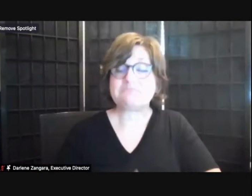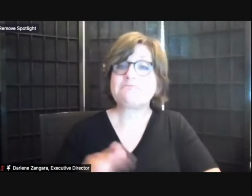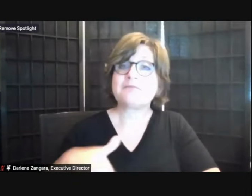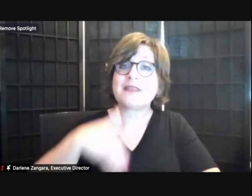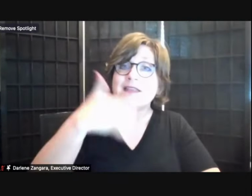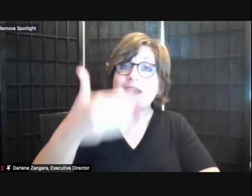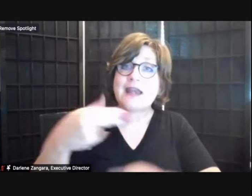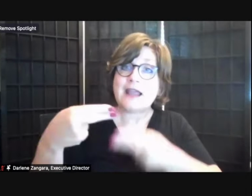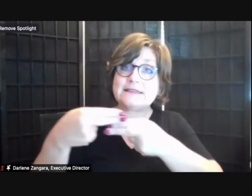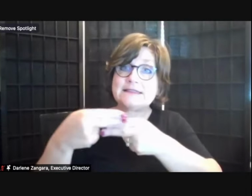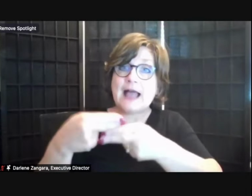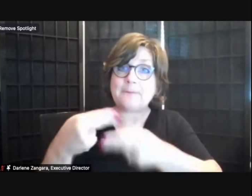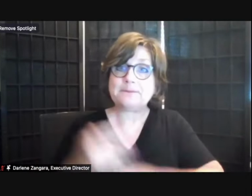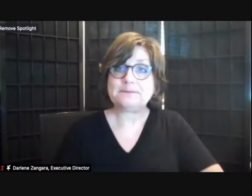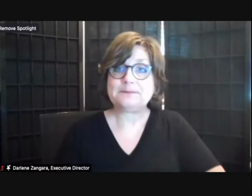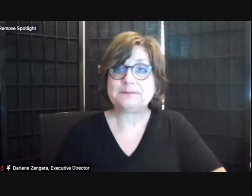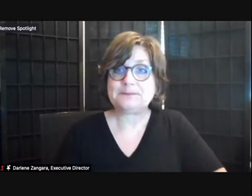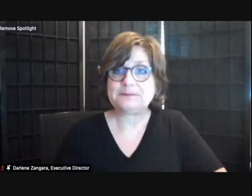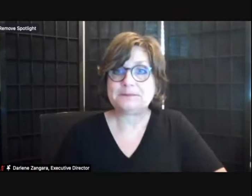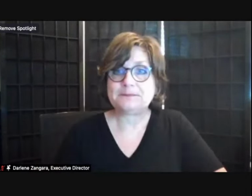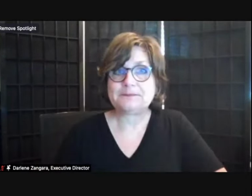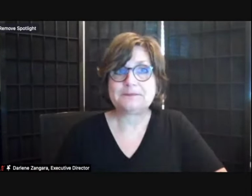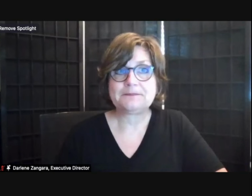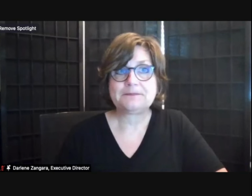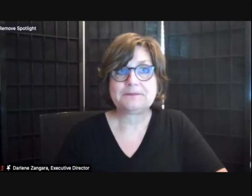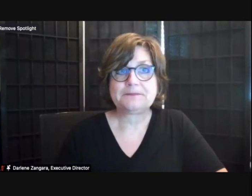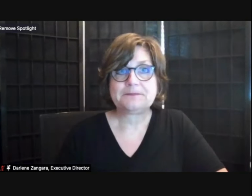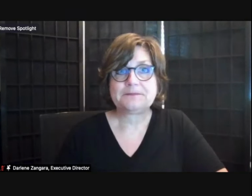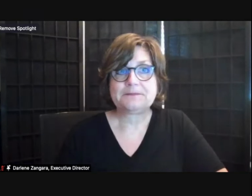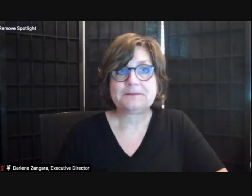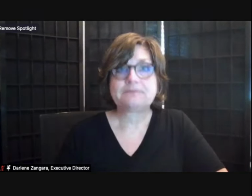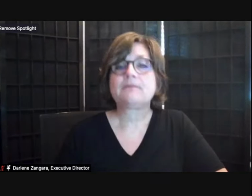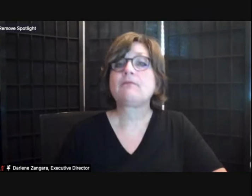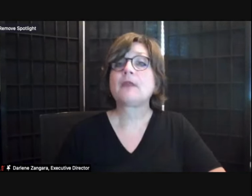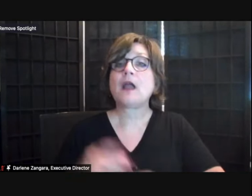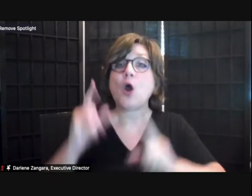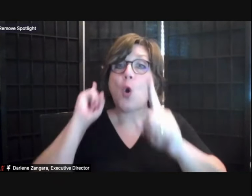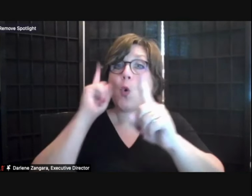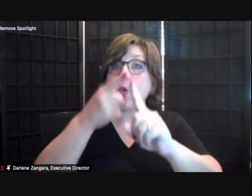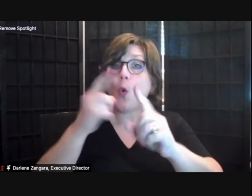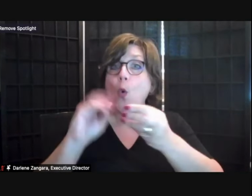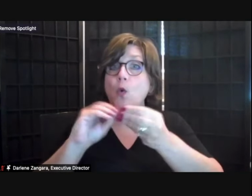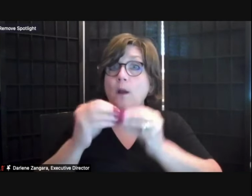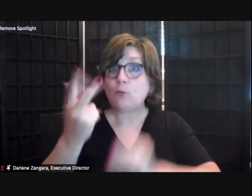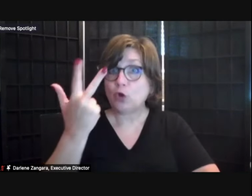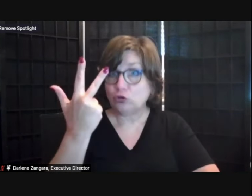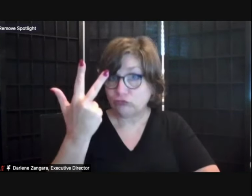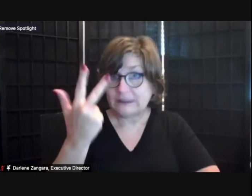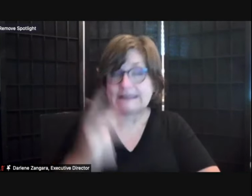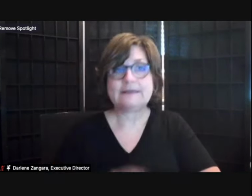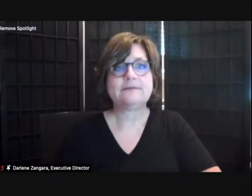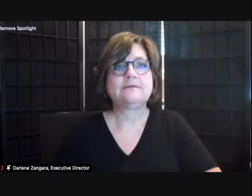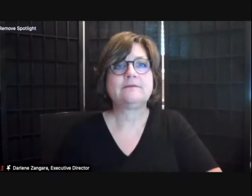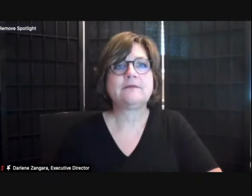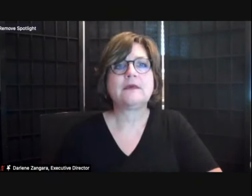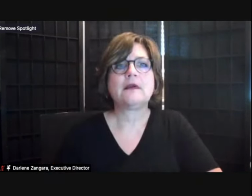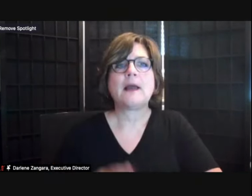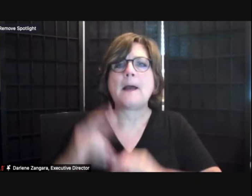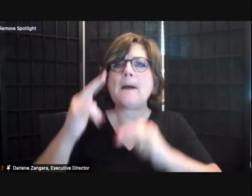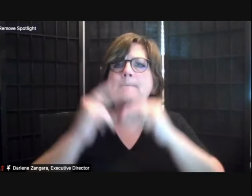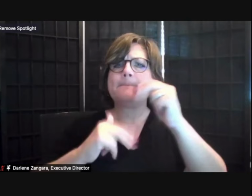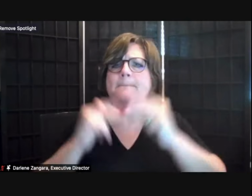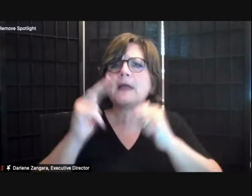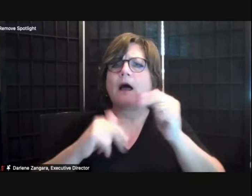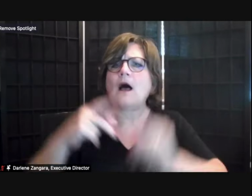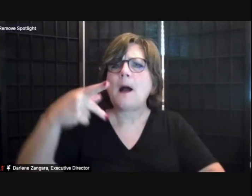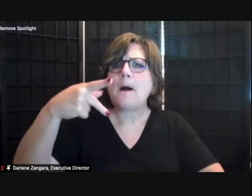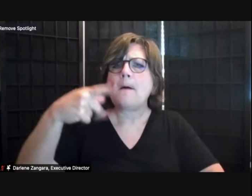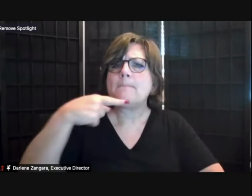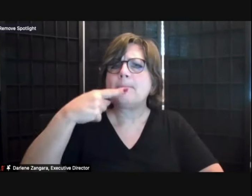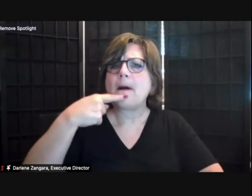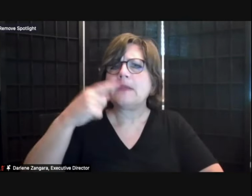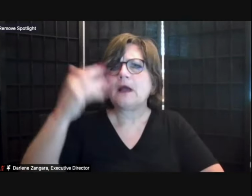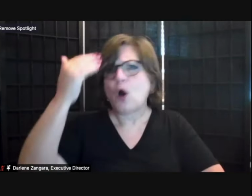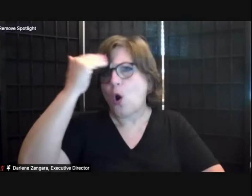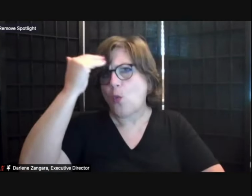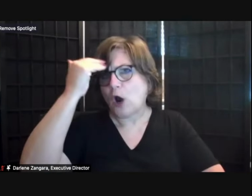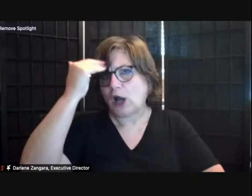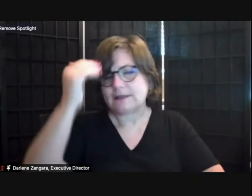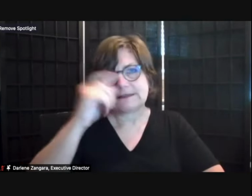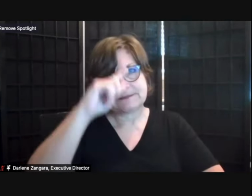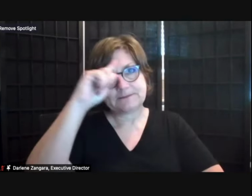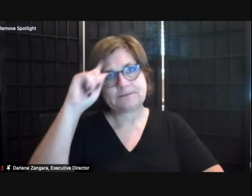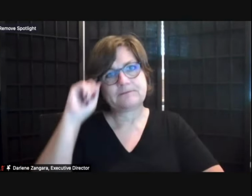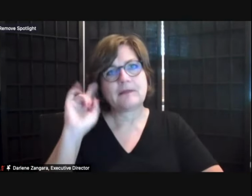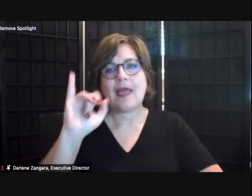Next slide. Goal #3: Build public awareness